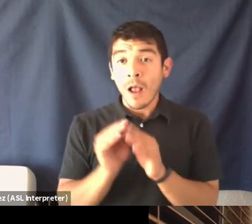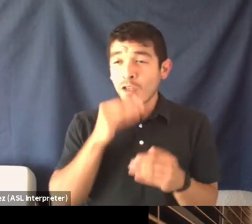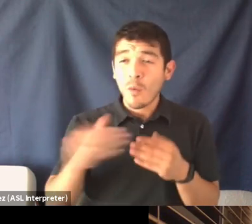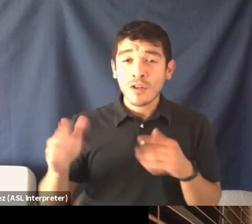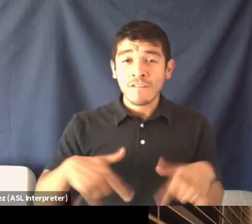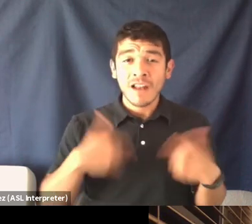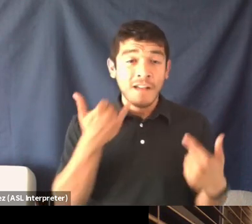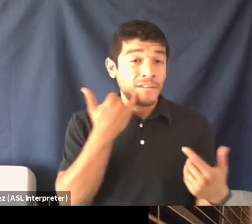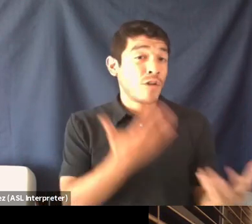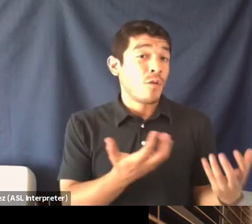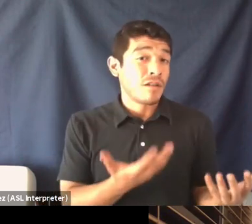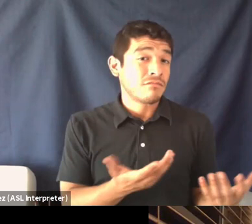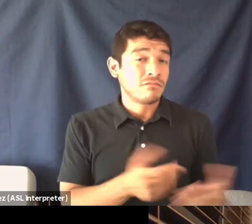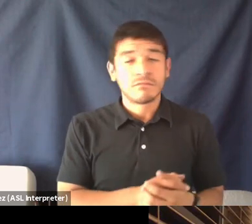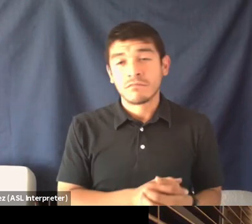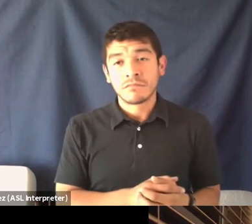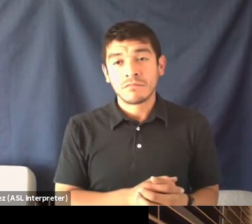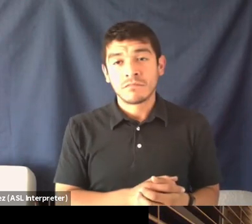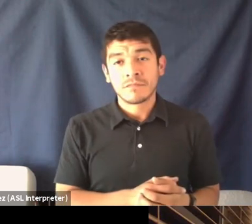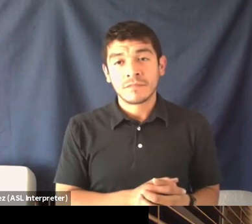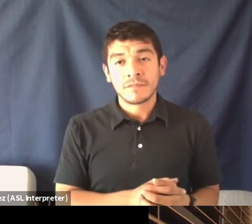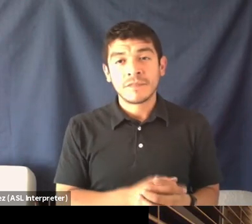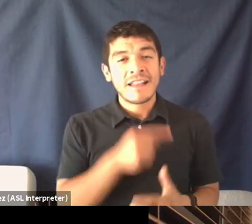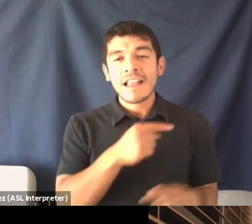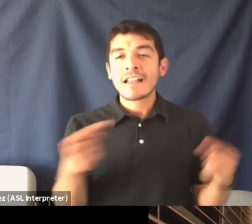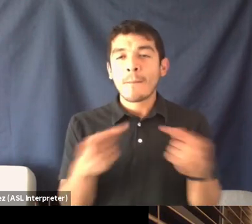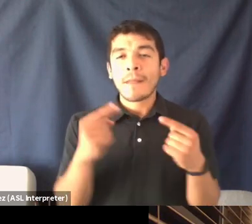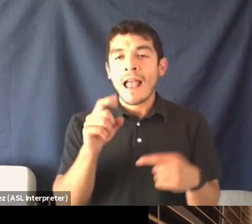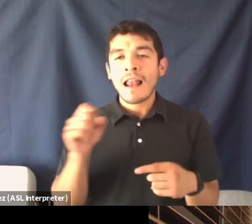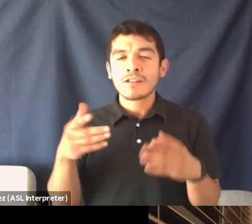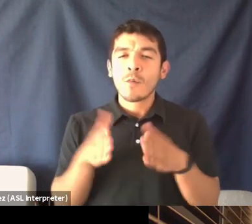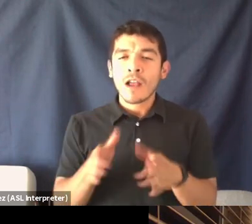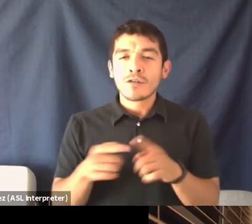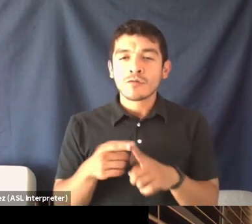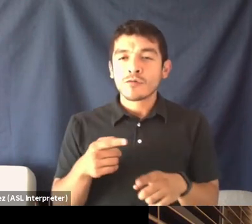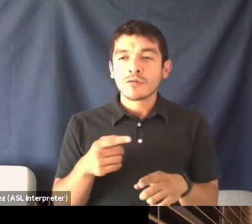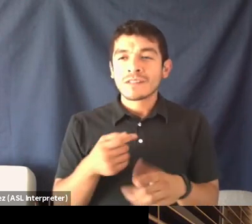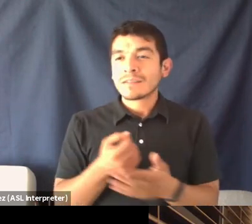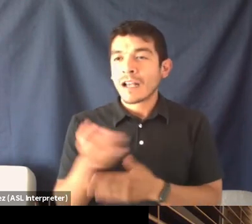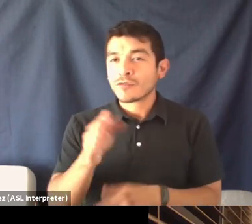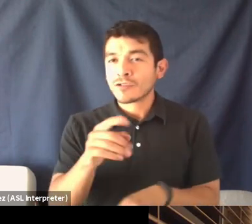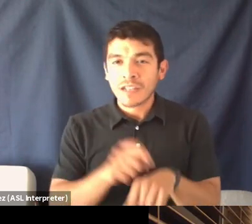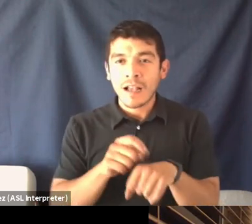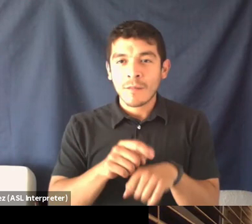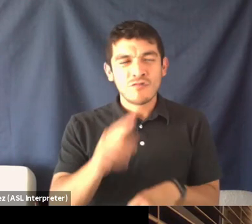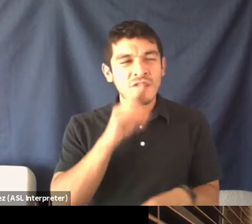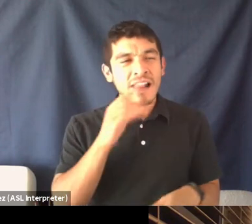These painless sort of ways to spend your time. And I think you kind of get a sense of that in the beginning of the film.